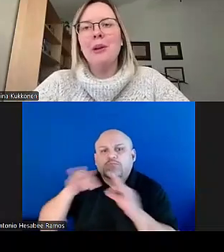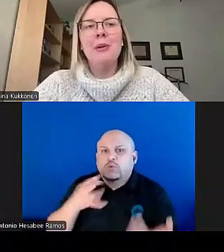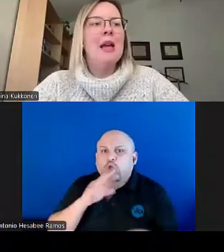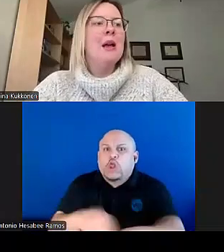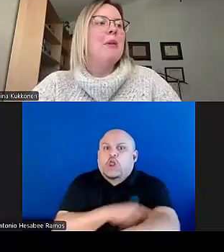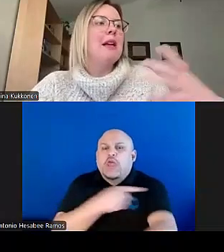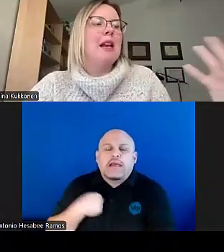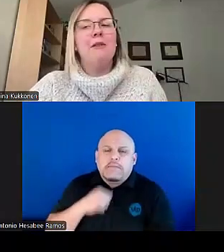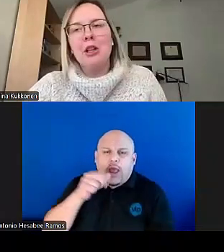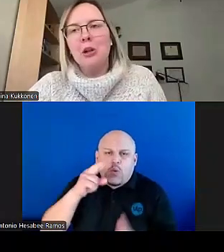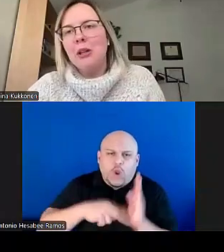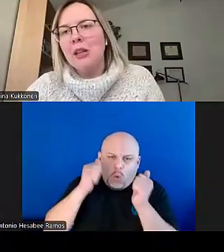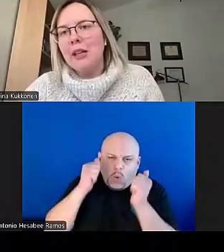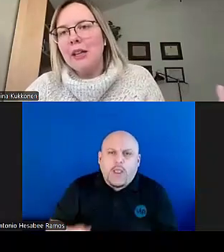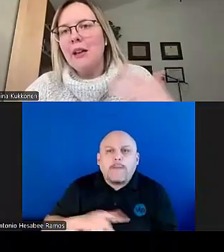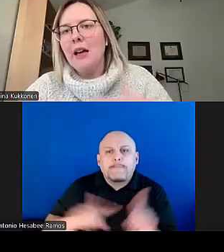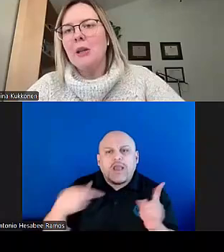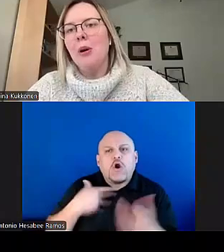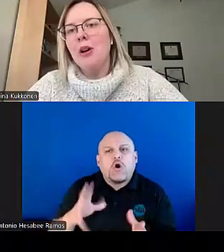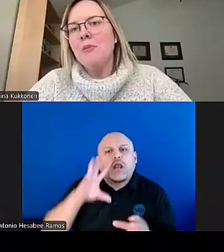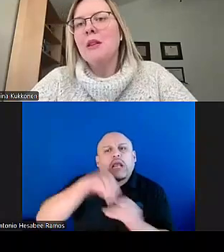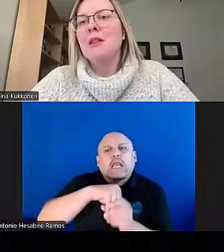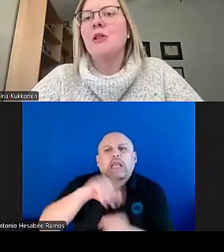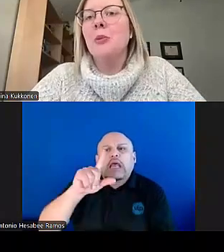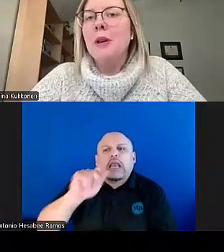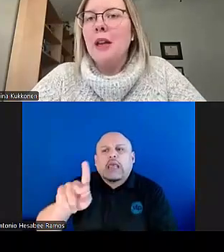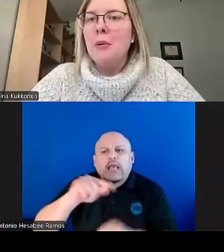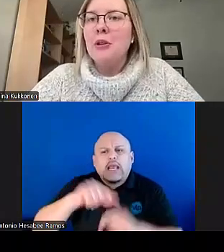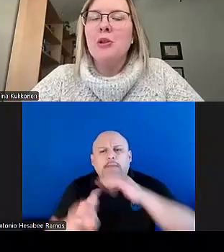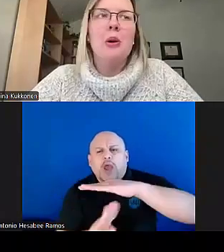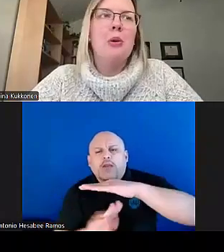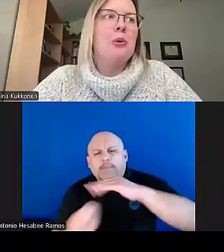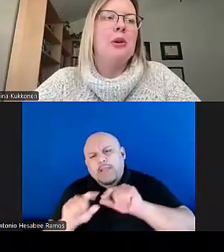thing, but again, I've included the link at the bottom. So you'll be able to go through